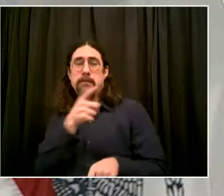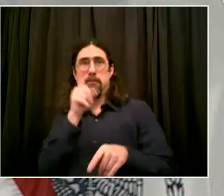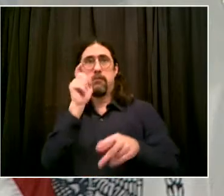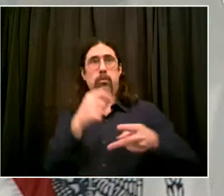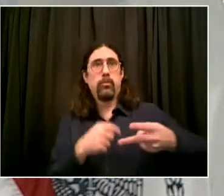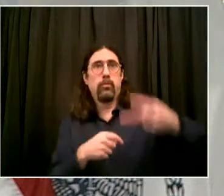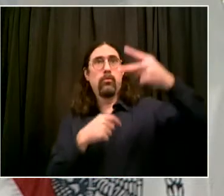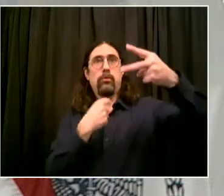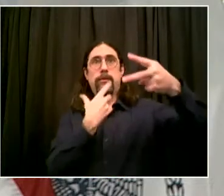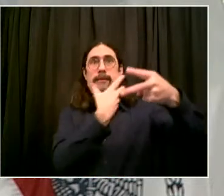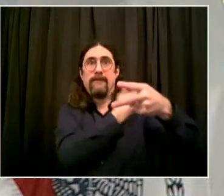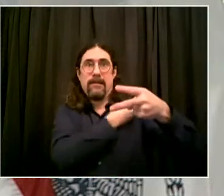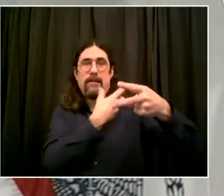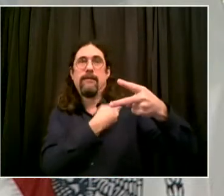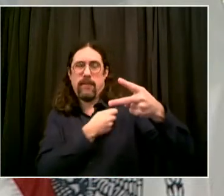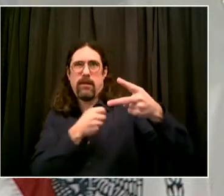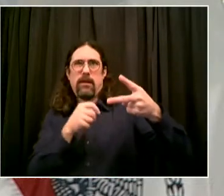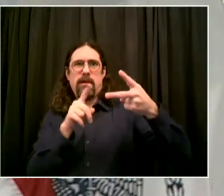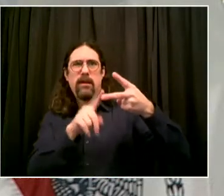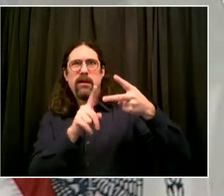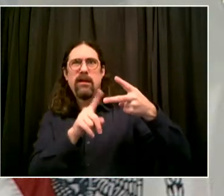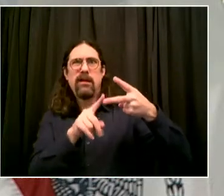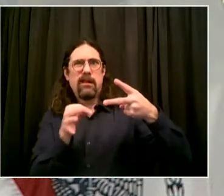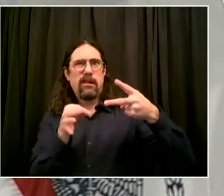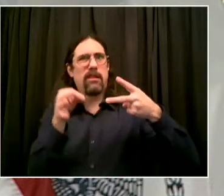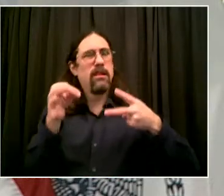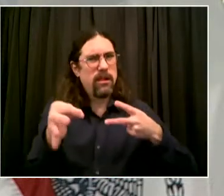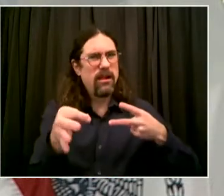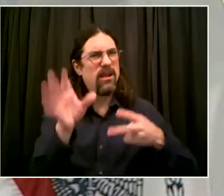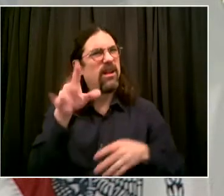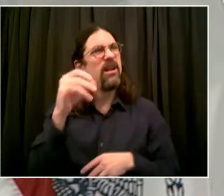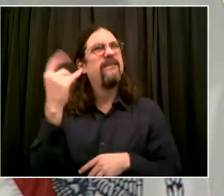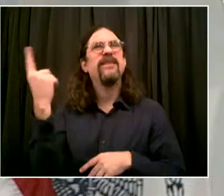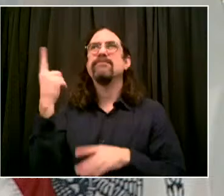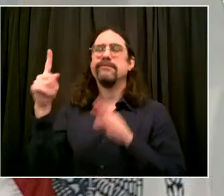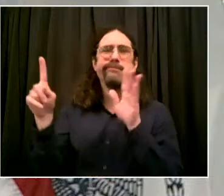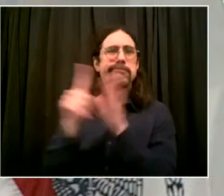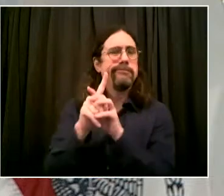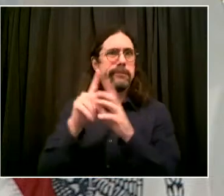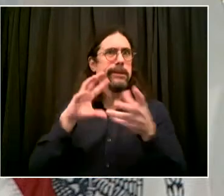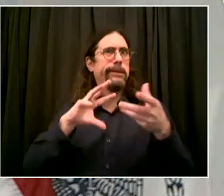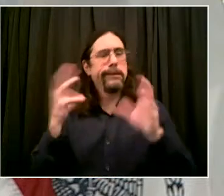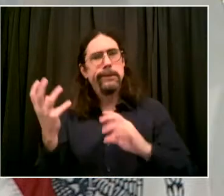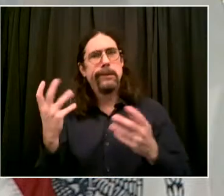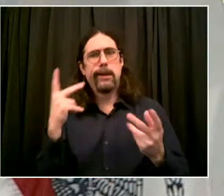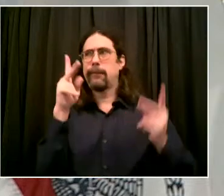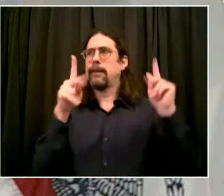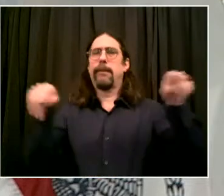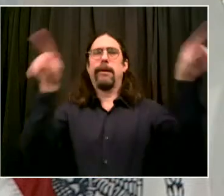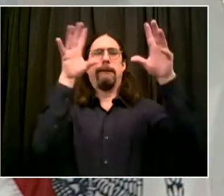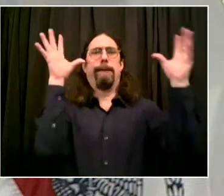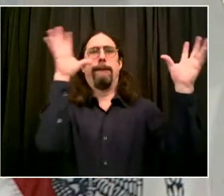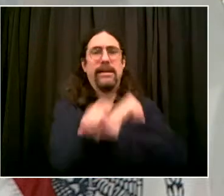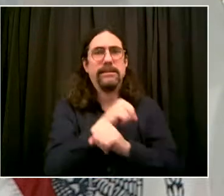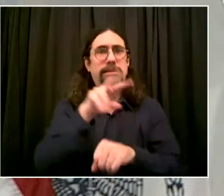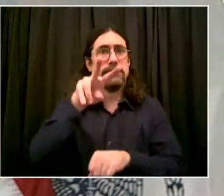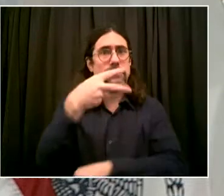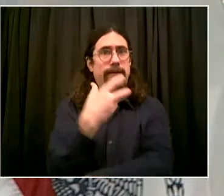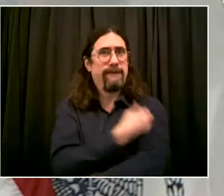AN ANTICIPATED PROBLEM MIGHT THEN JEOPARDIZE THE PROTECTION FOR FOLKS WHO ARE COUNTING ON THAT SECOND